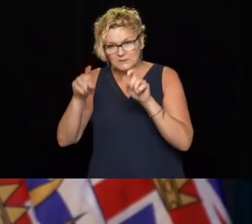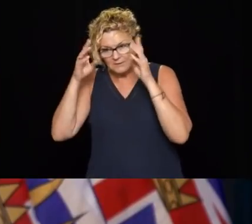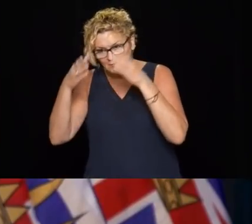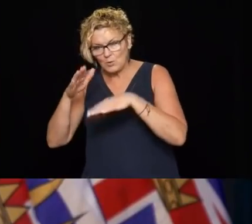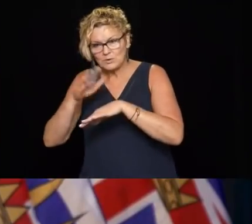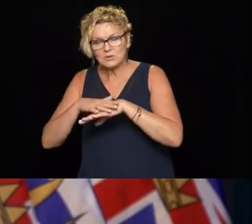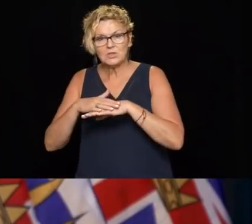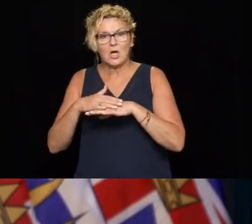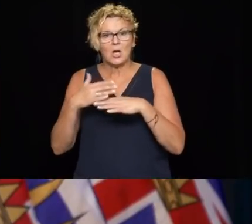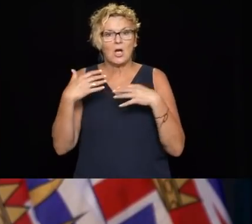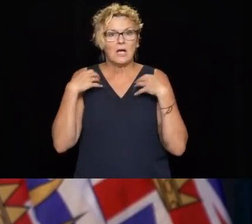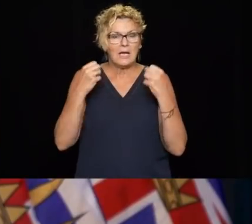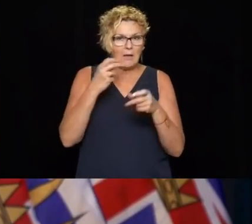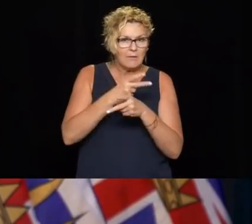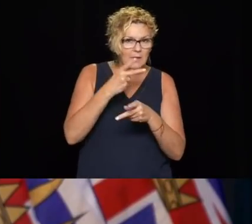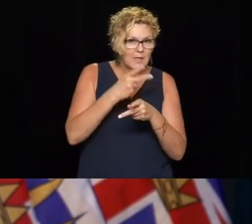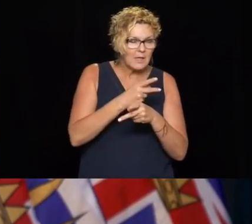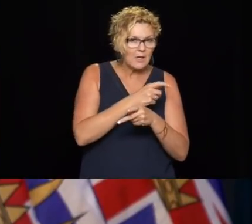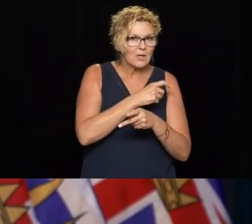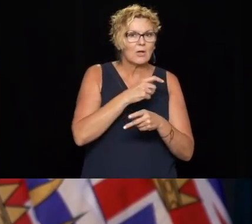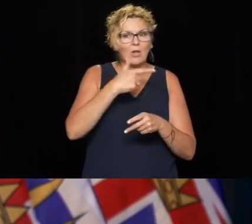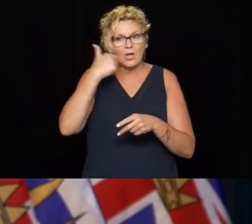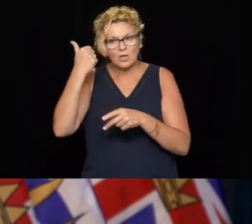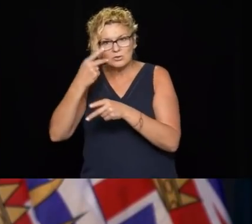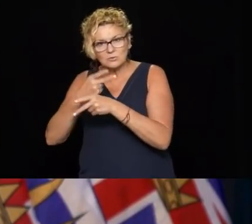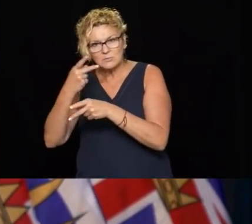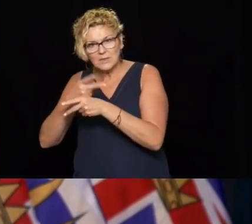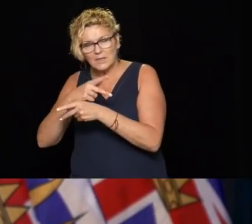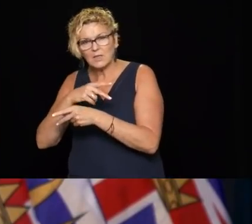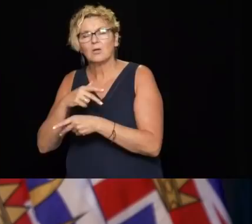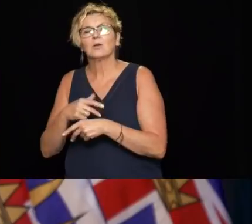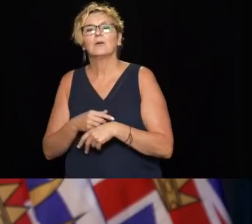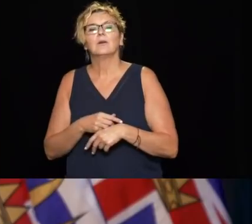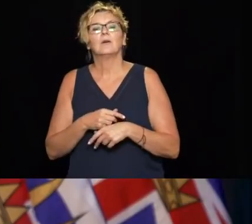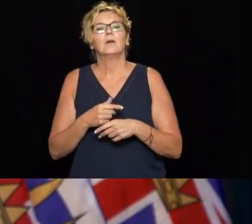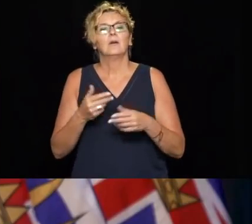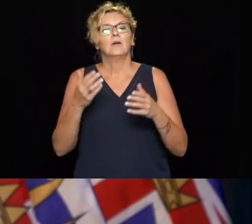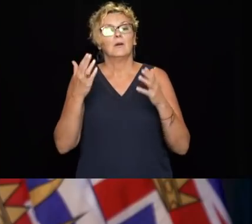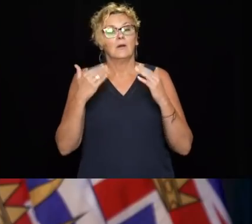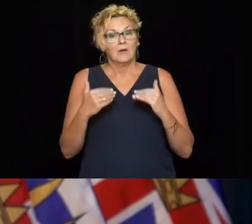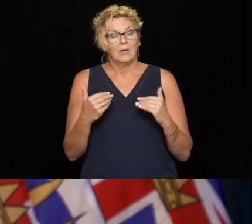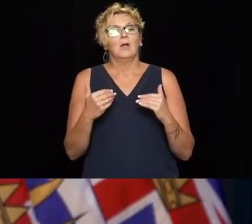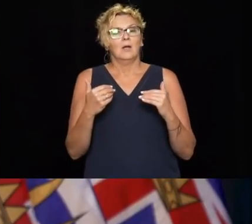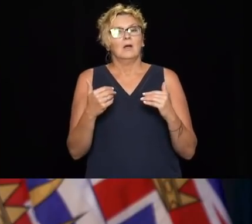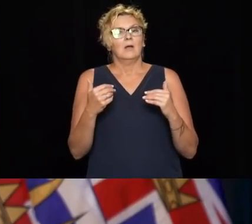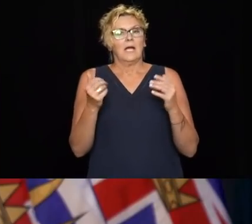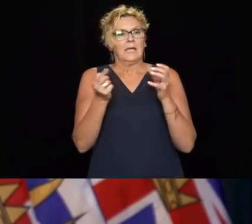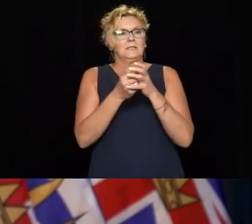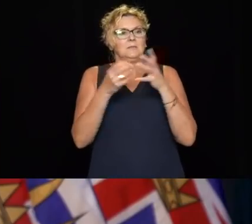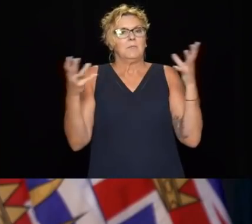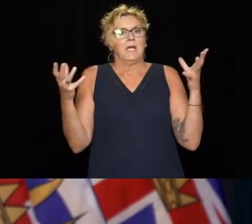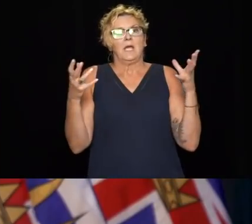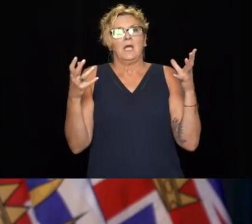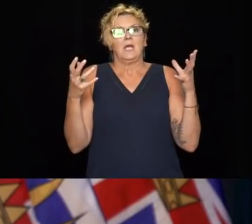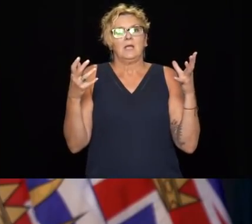testing system so early on, we did quite wide testing of anyone in travel, as we knew it was going to be introduced, then we